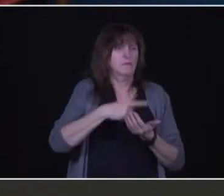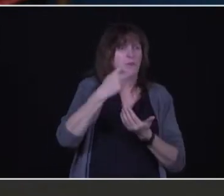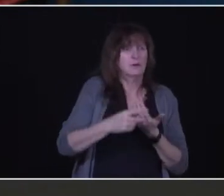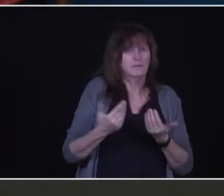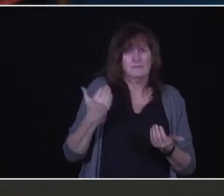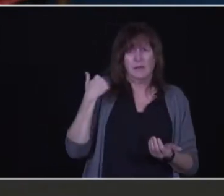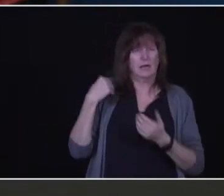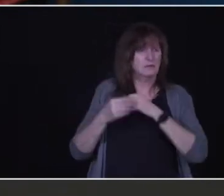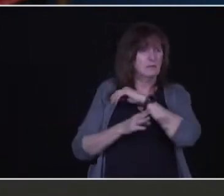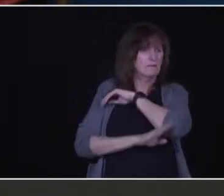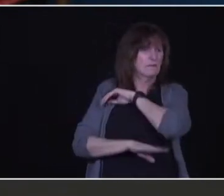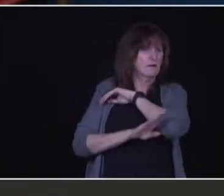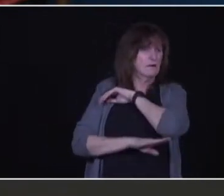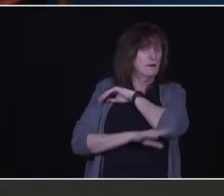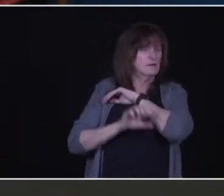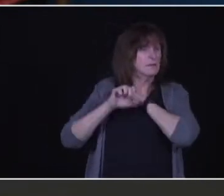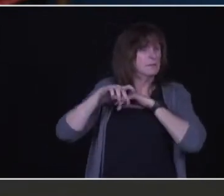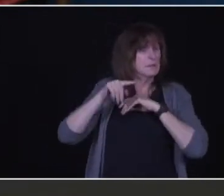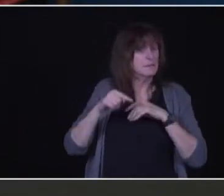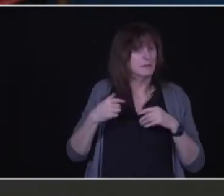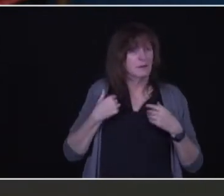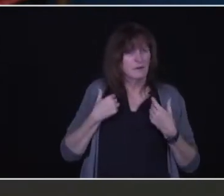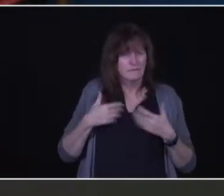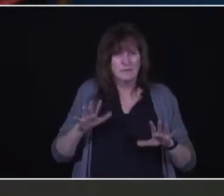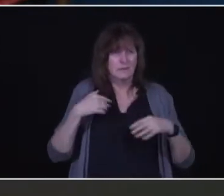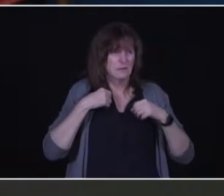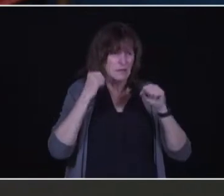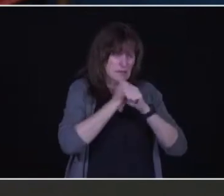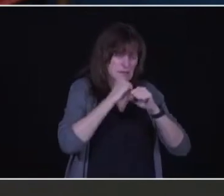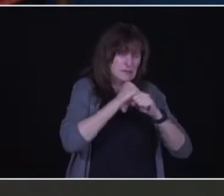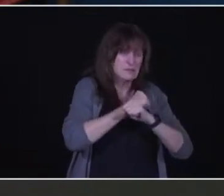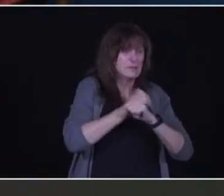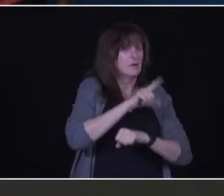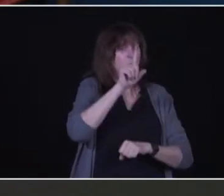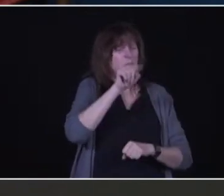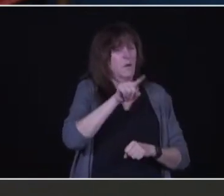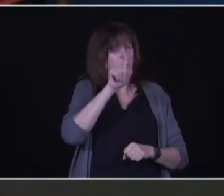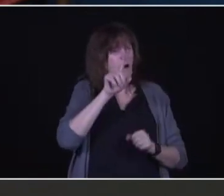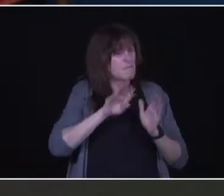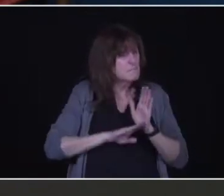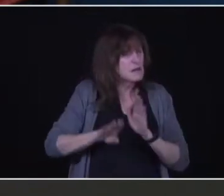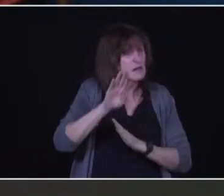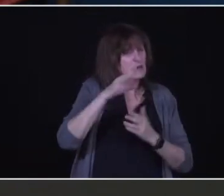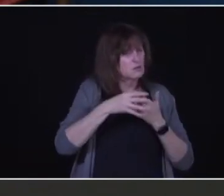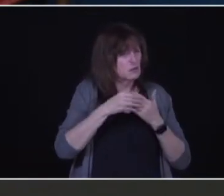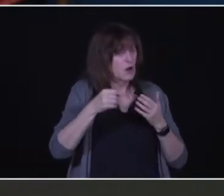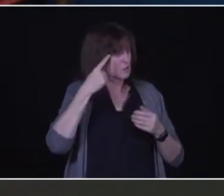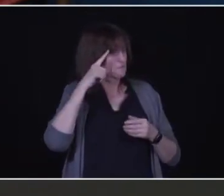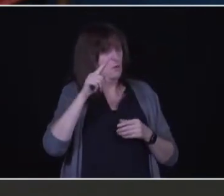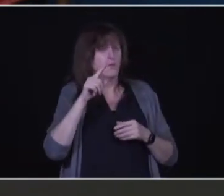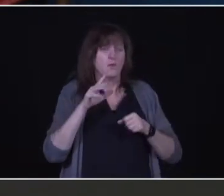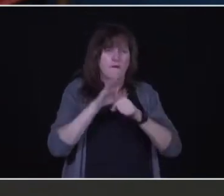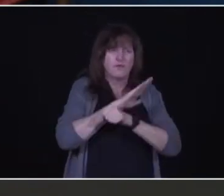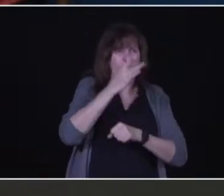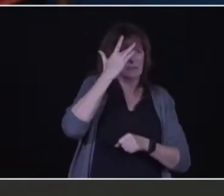taxpayers out there, I ask you this question. Would you want the federal and provincial government to double dip into your pockets, when